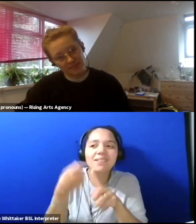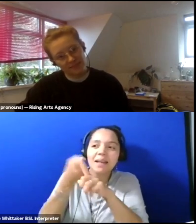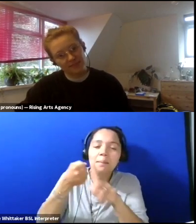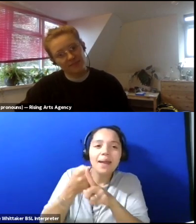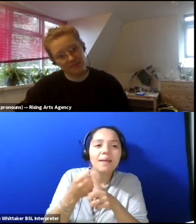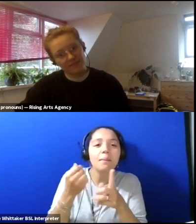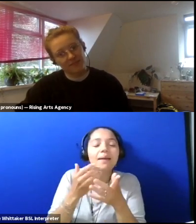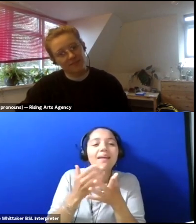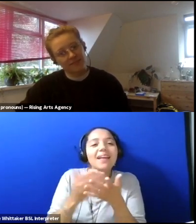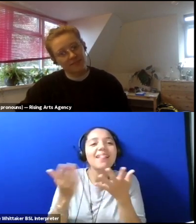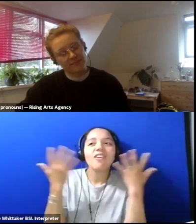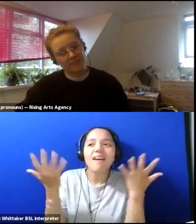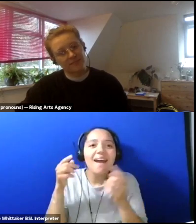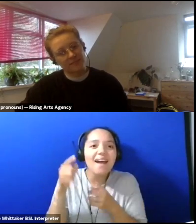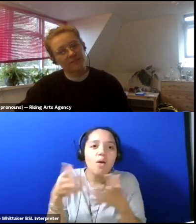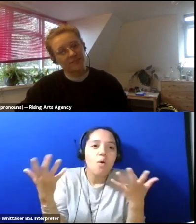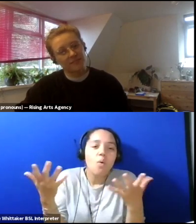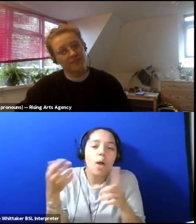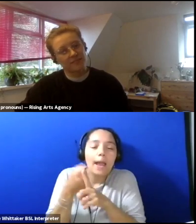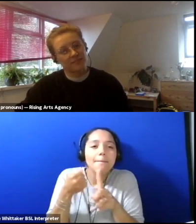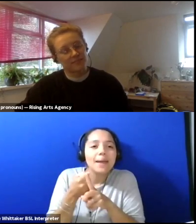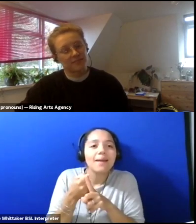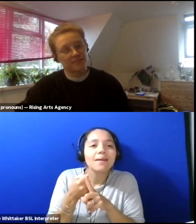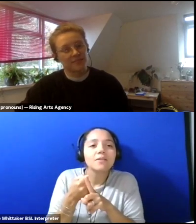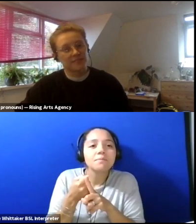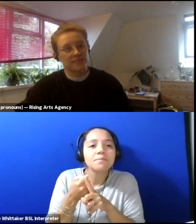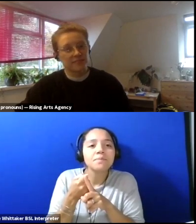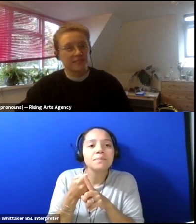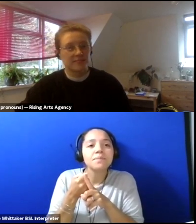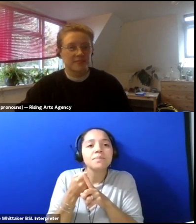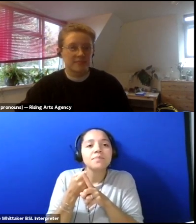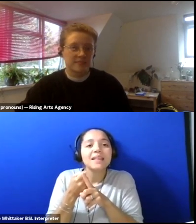air, or the other campaign that's in the mix is gonna be for more public toilets.